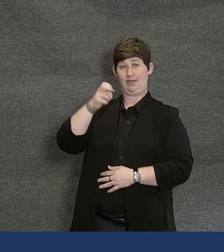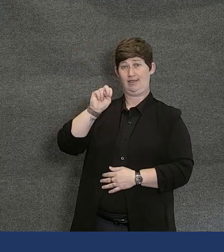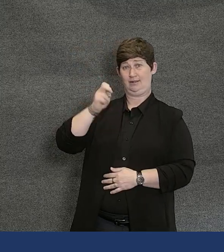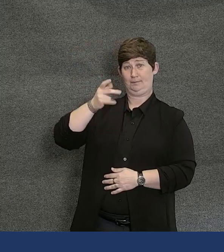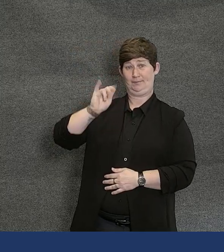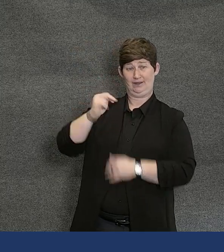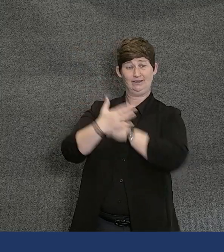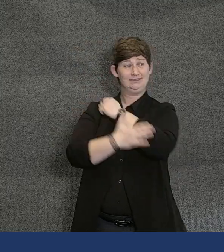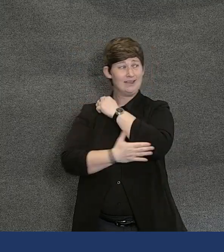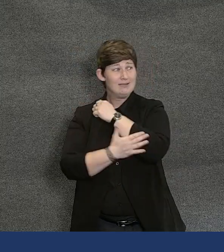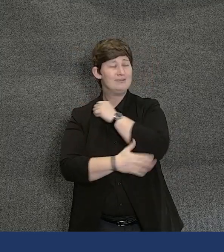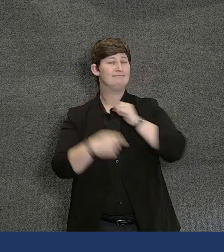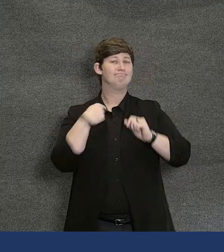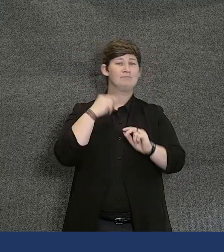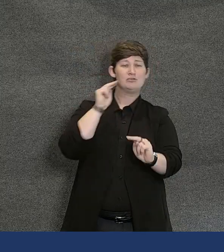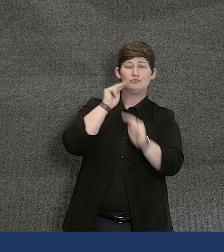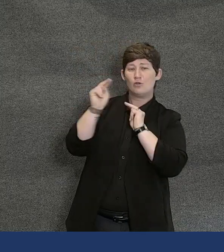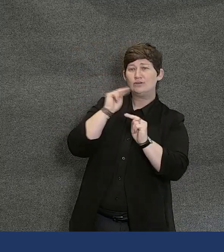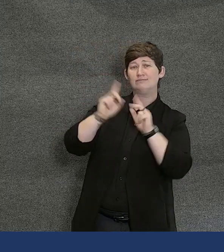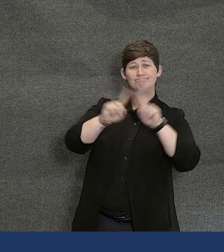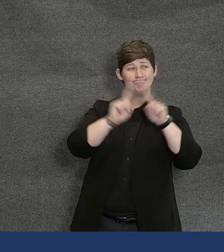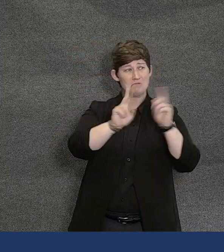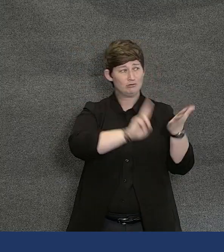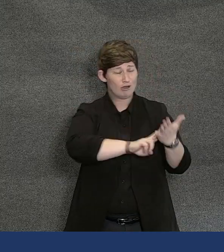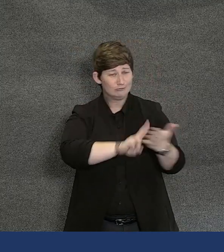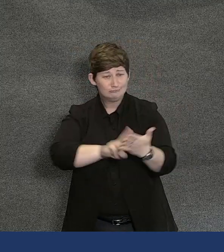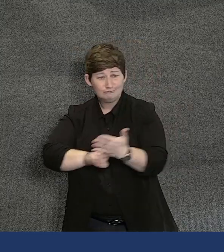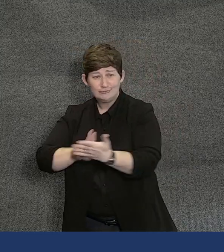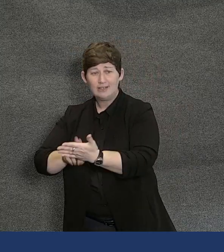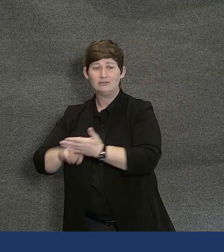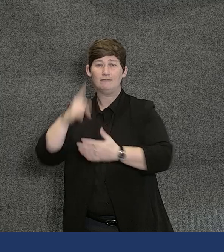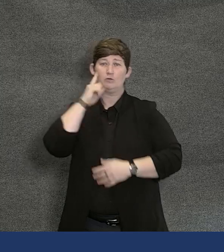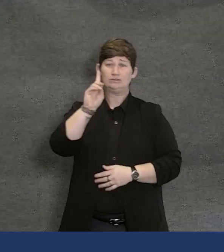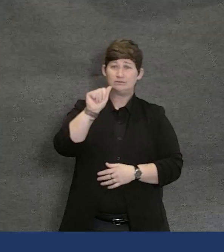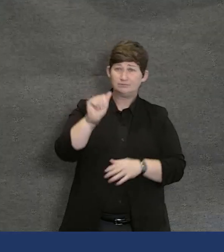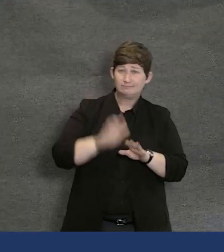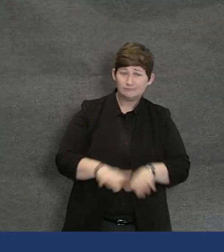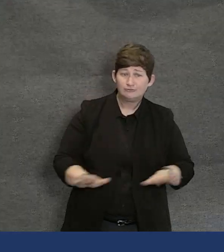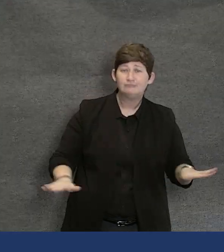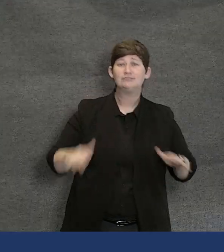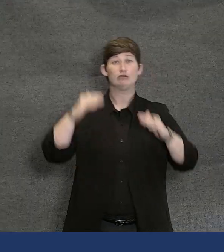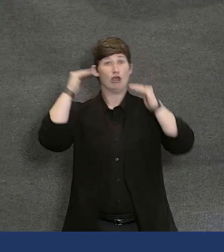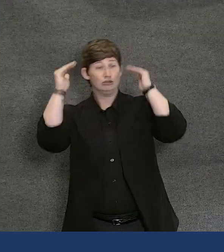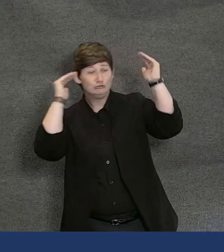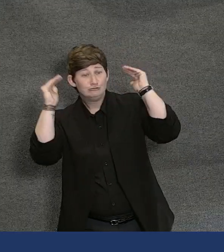for disabled kids and adults. I do school-based mental health work. I do some criminal justice, juvenile diversion work.